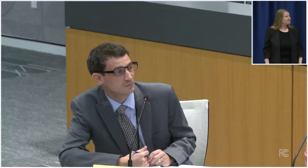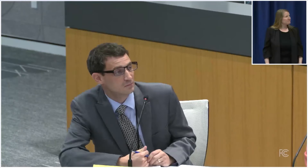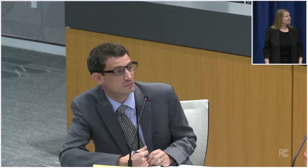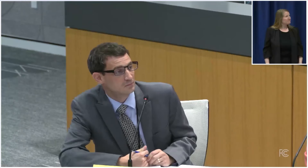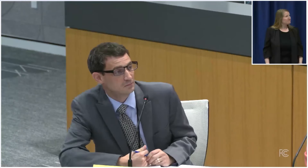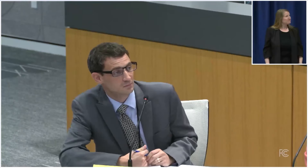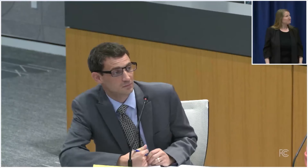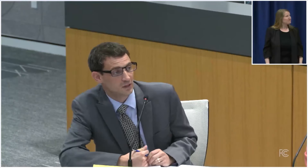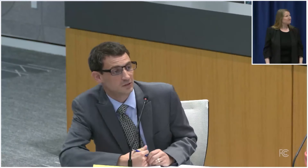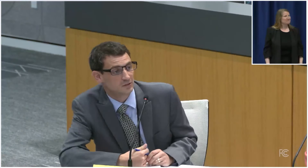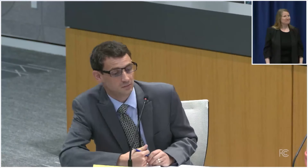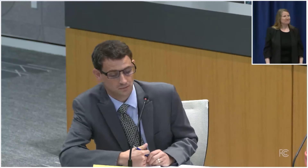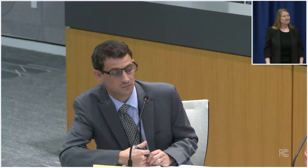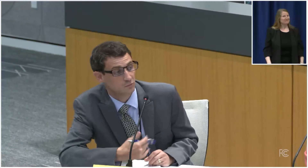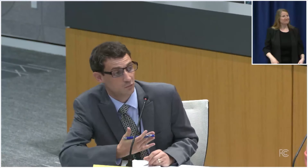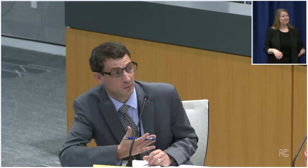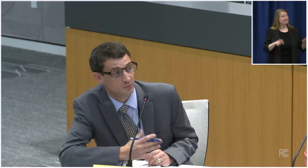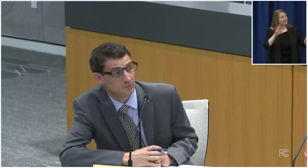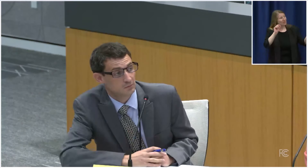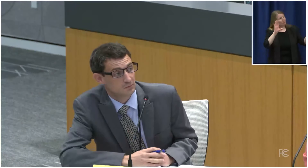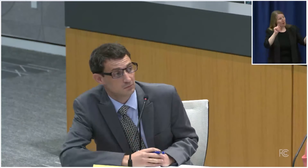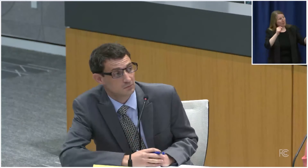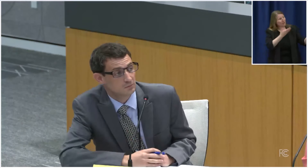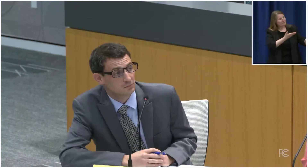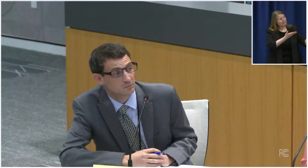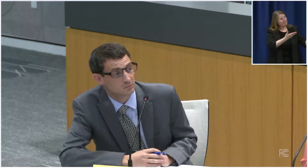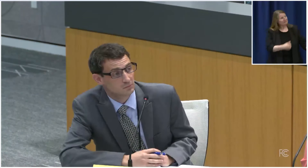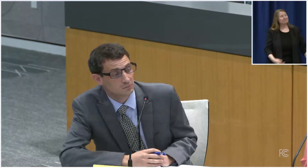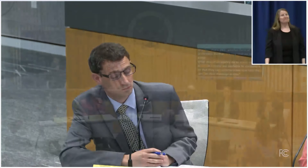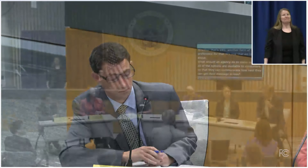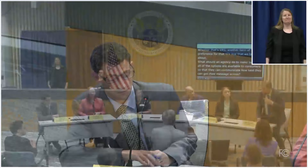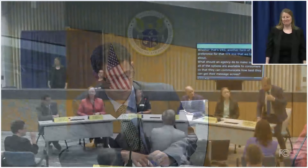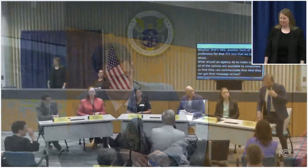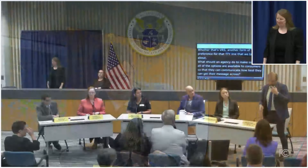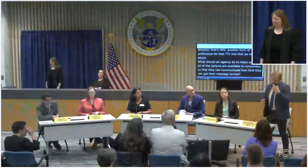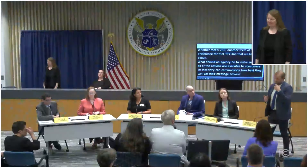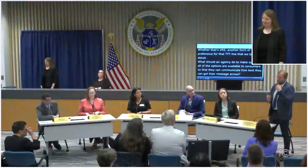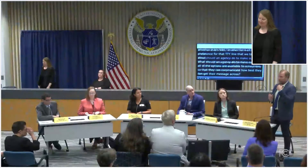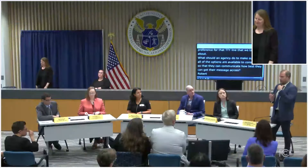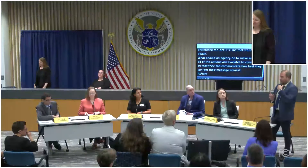CAN GET THEIR MESSAGE ACROSS? ROBERT?